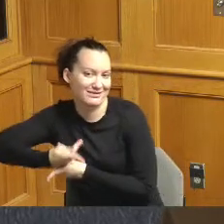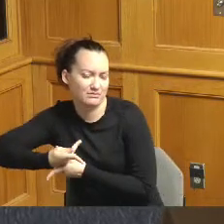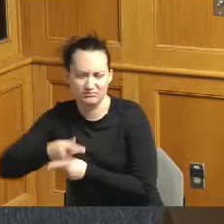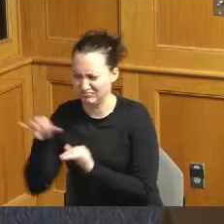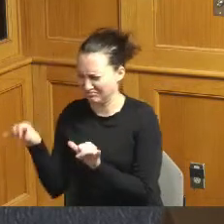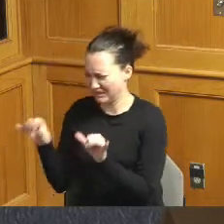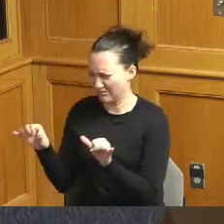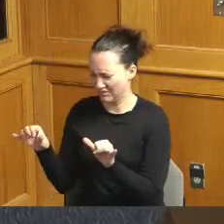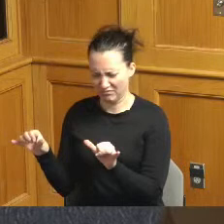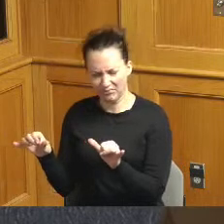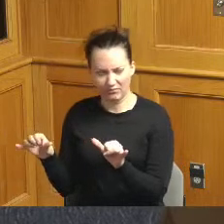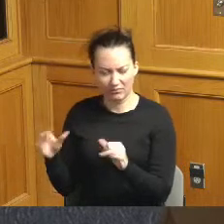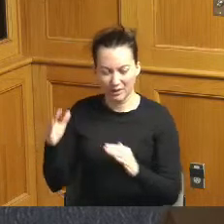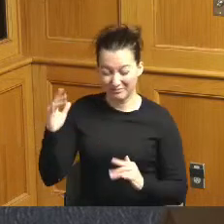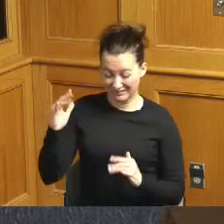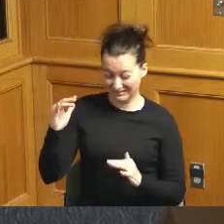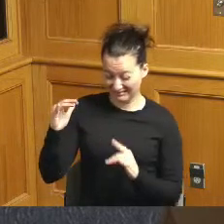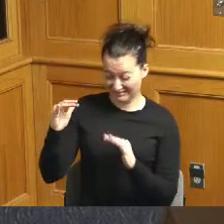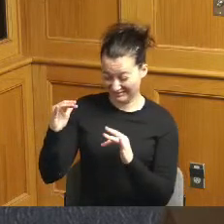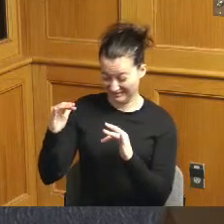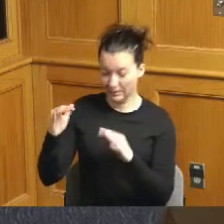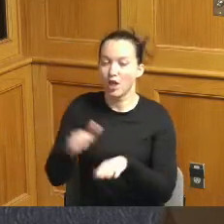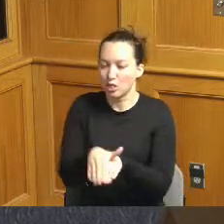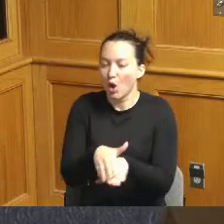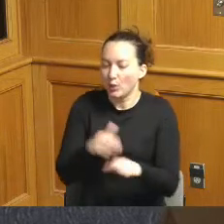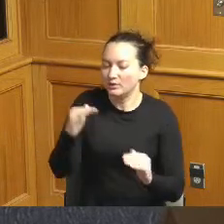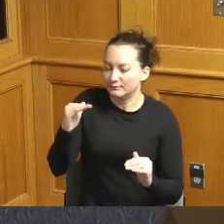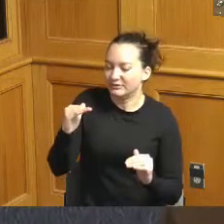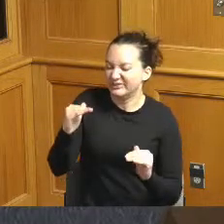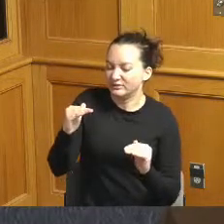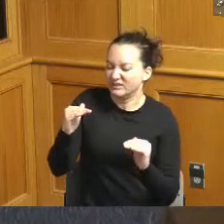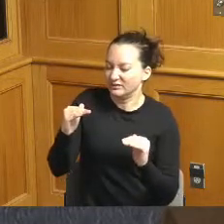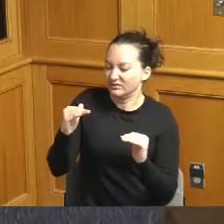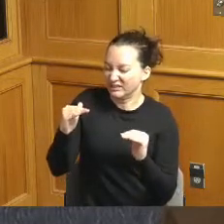where we were headed we got there gradually but but thank you for for getting us there